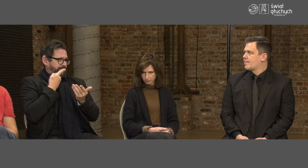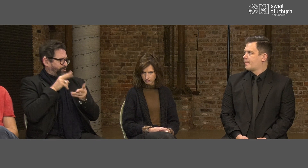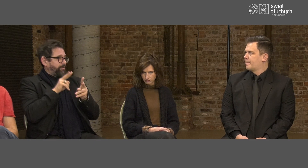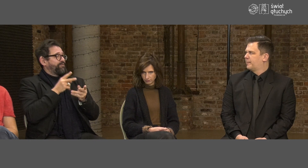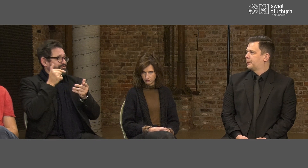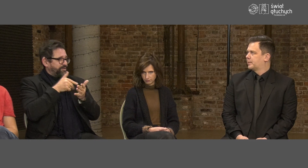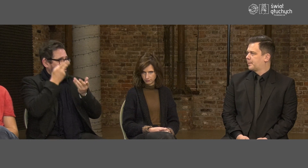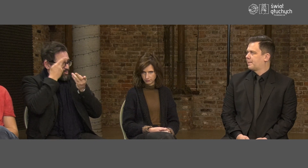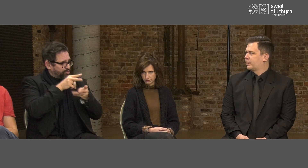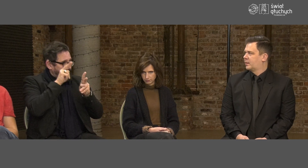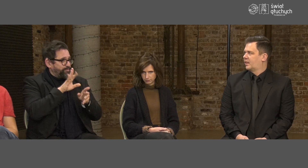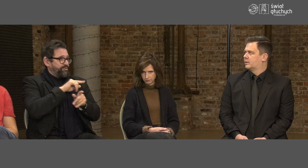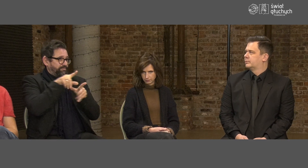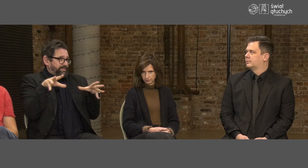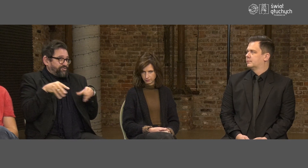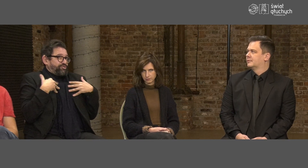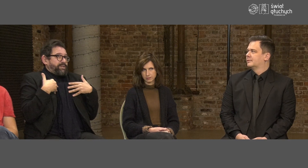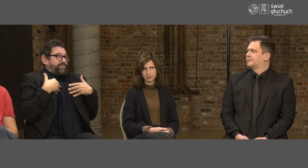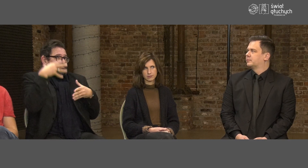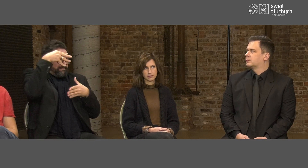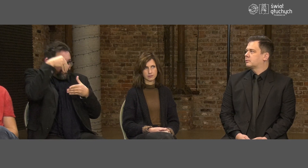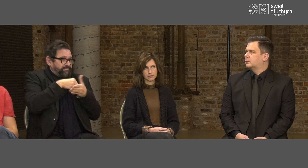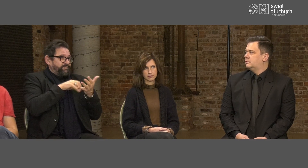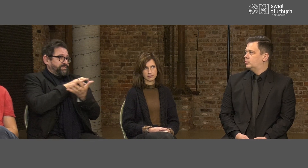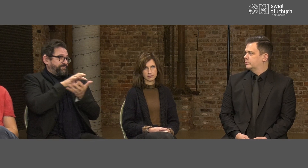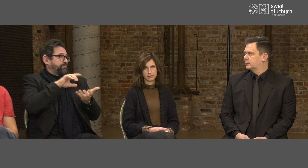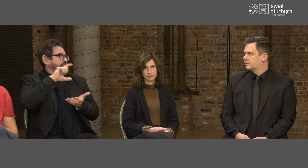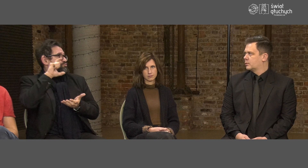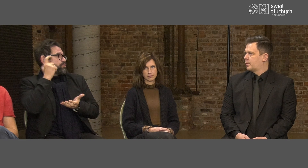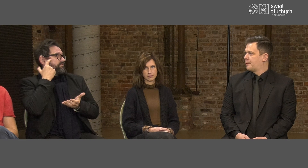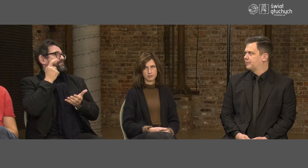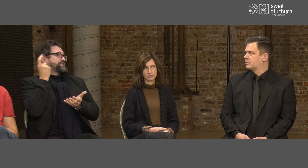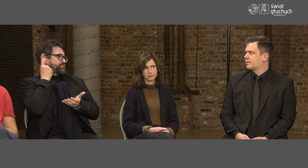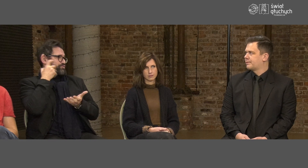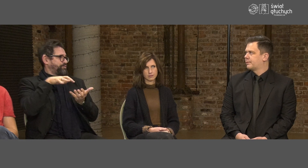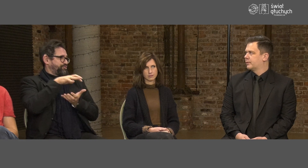We have to acknowledge that we (the deaf) live in the hearing world.